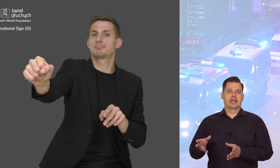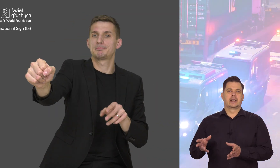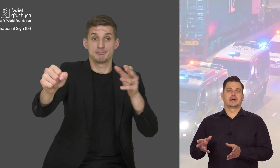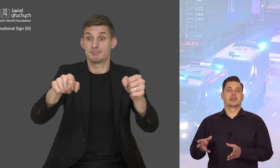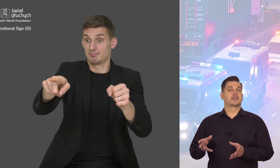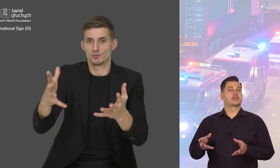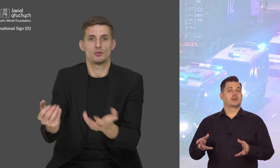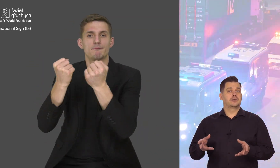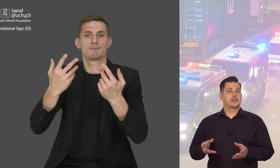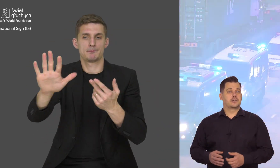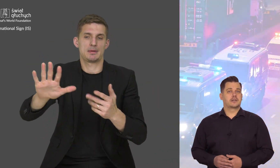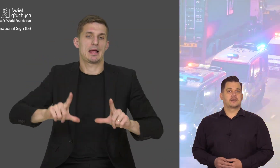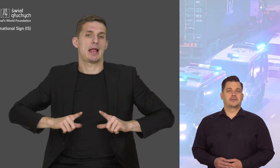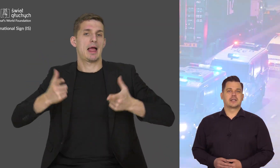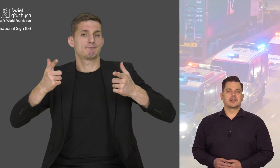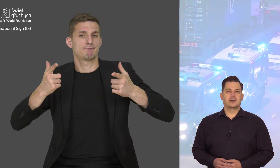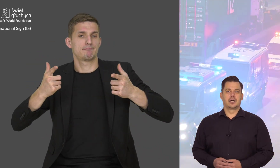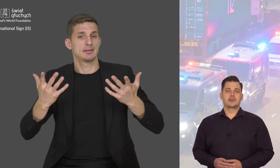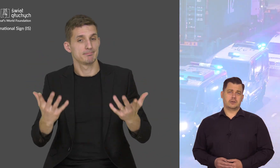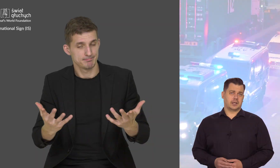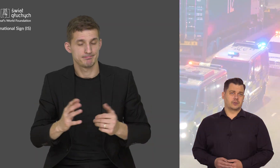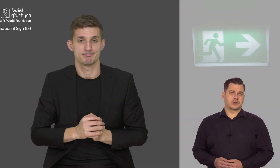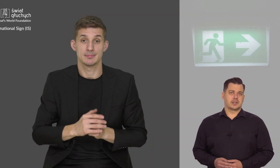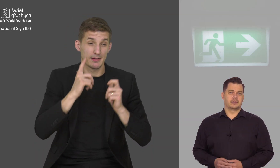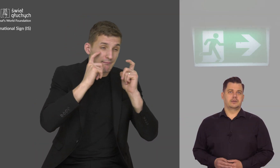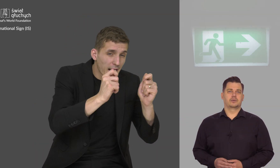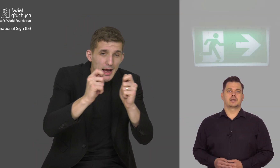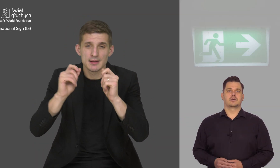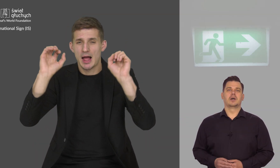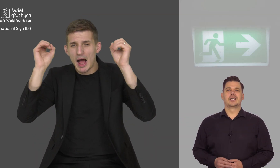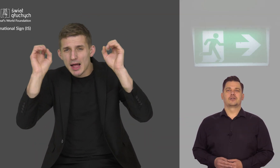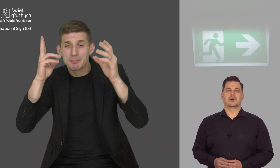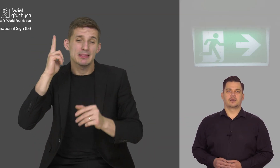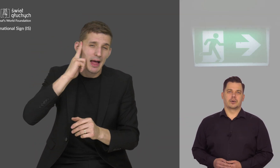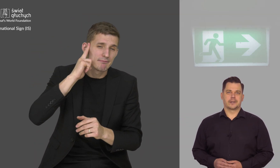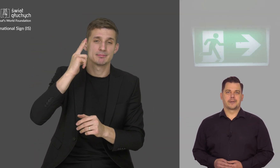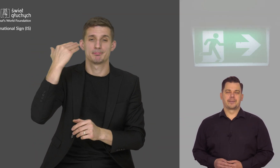Emergency alerts for the deaf and hard of hearing is a topic all its own.